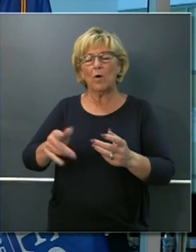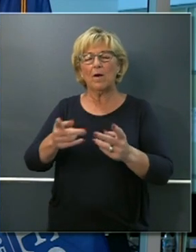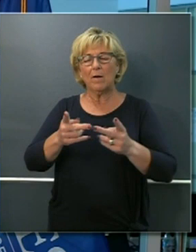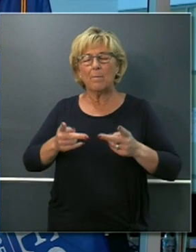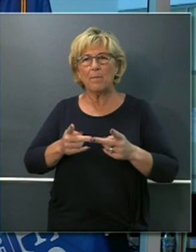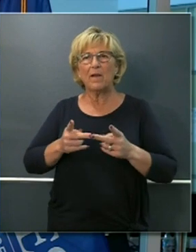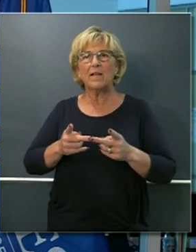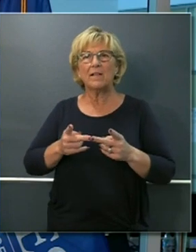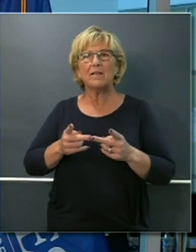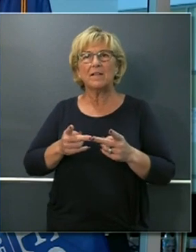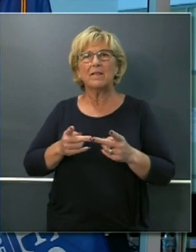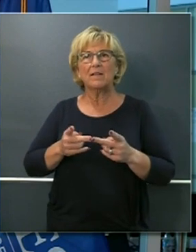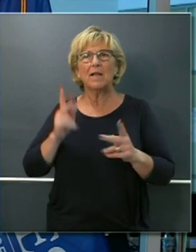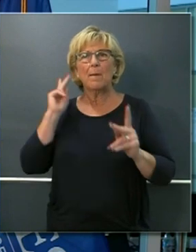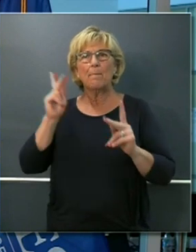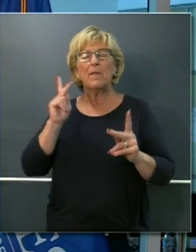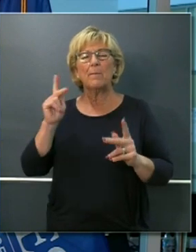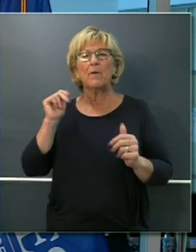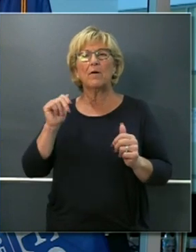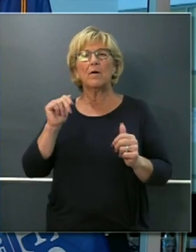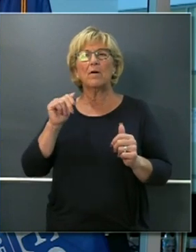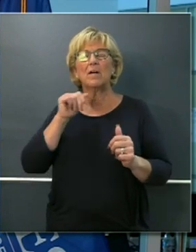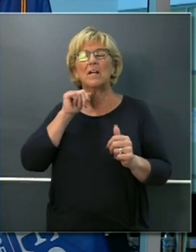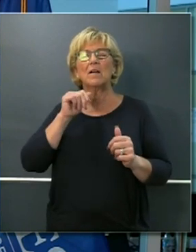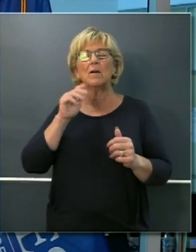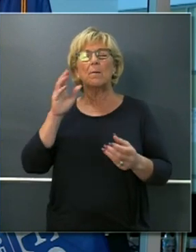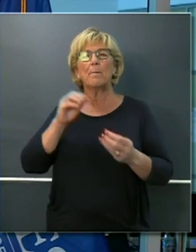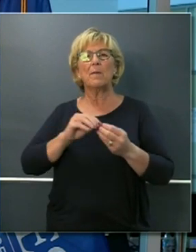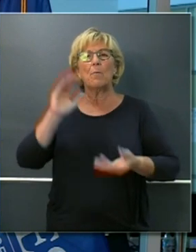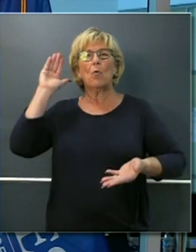STAGE IS THOSE AREAS THAT MAY BE HIGHER RISK THAT WE THINK